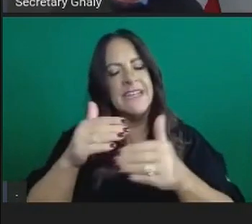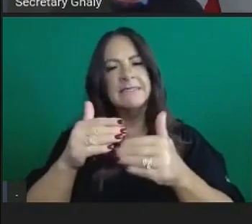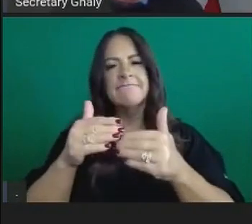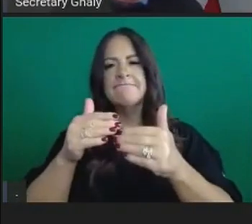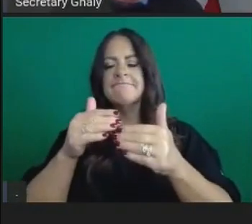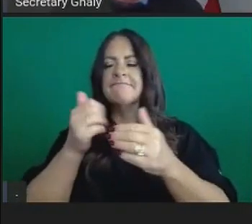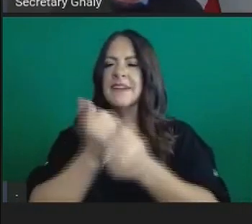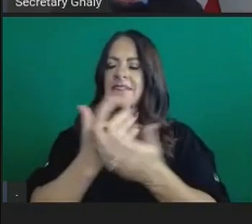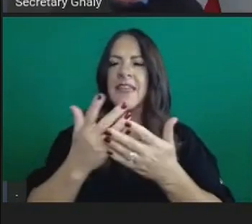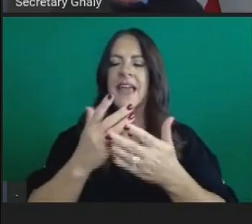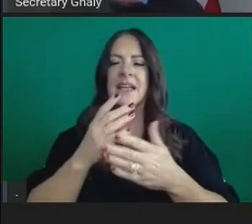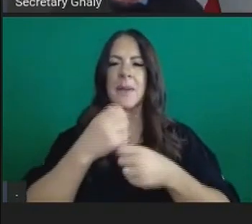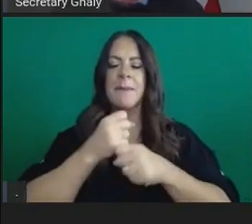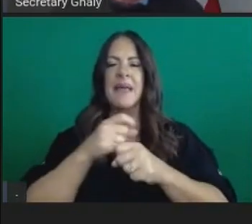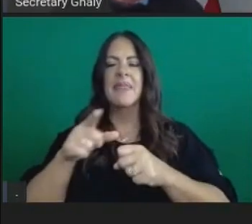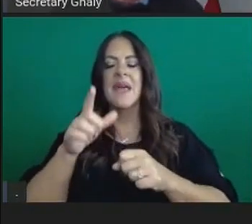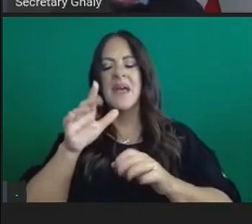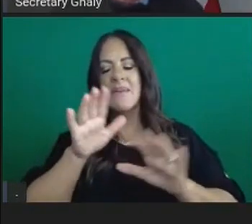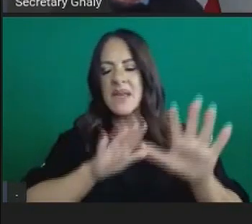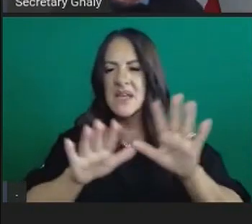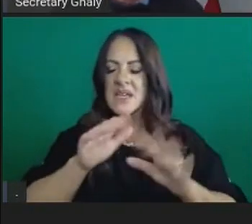BEFORE WE PUSH THEM INTO A